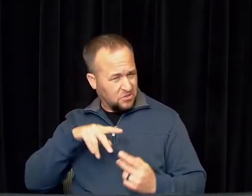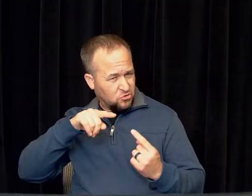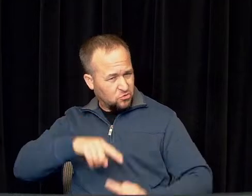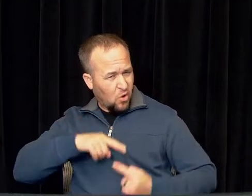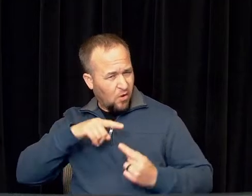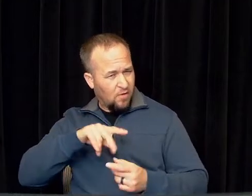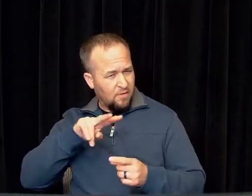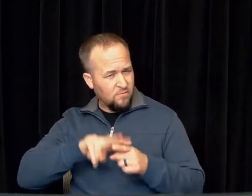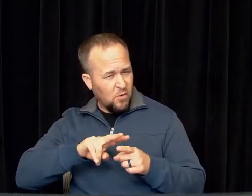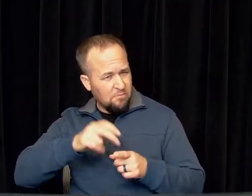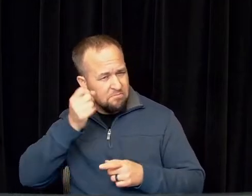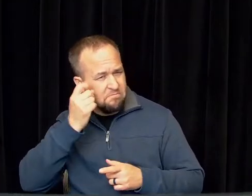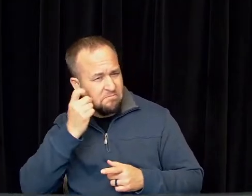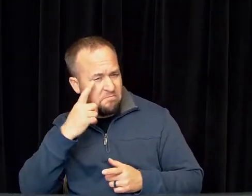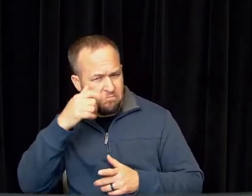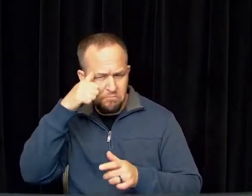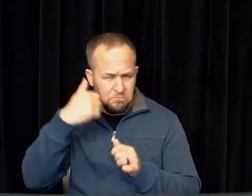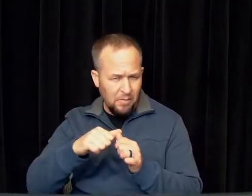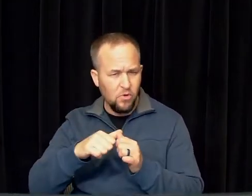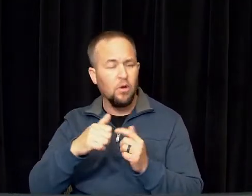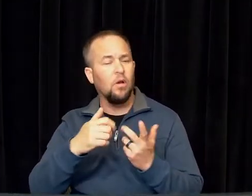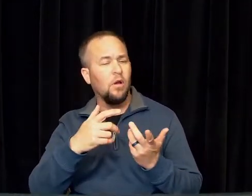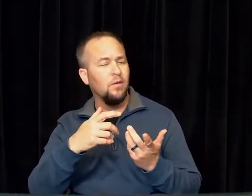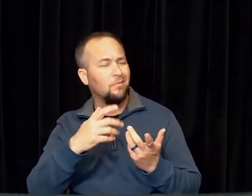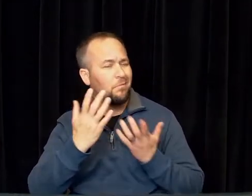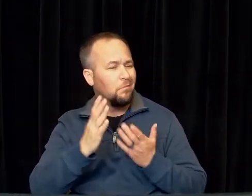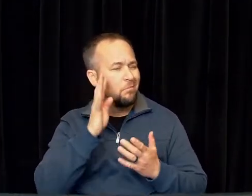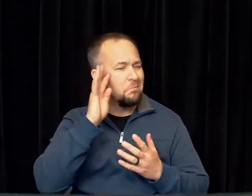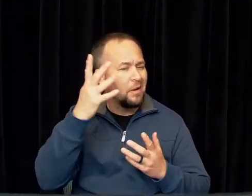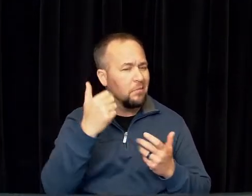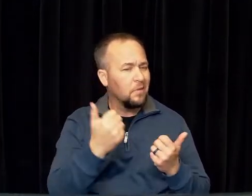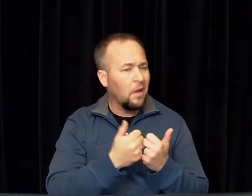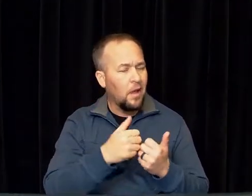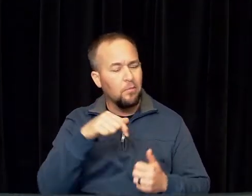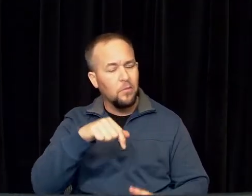review them to make sure you know what they all are and you can speak of them naturally.